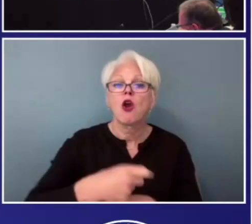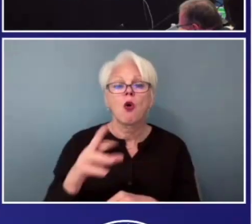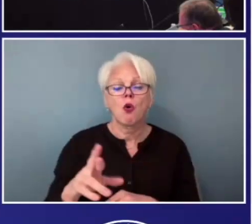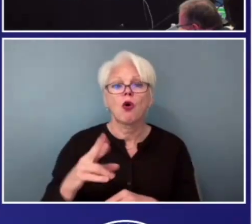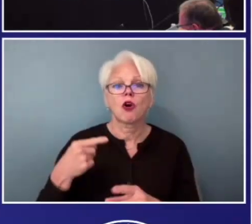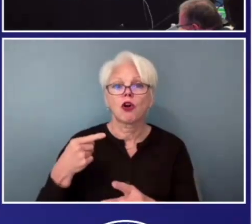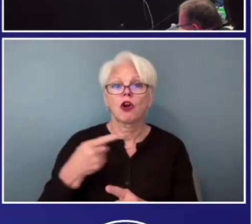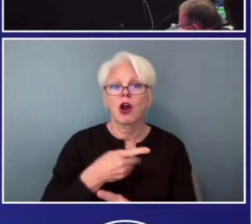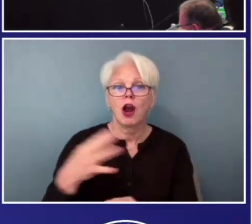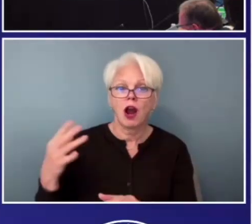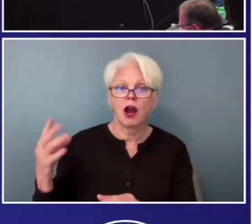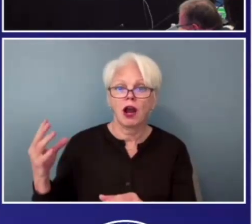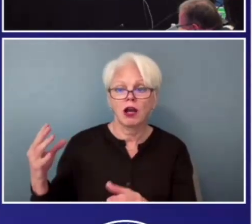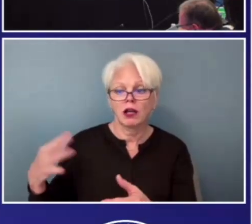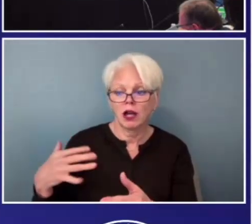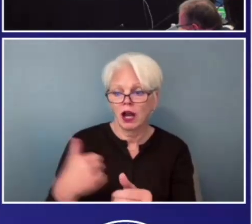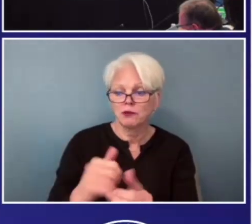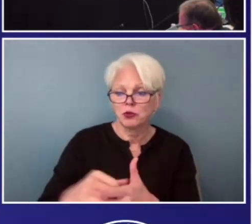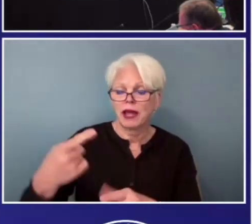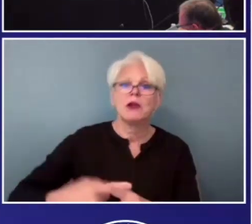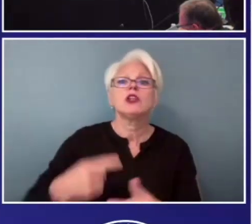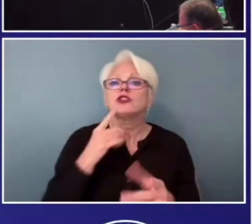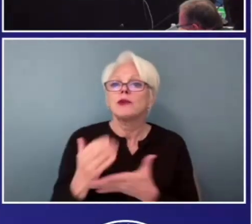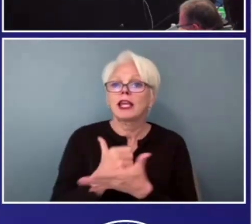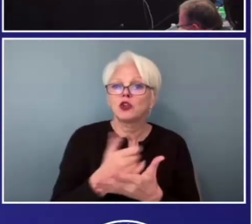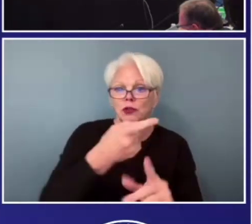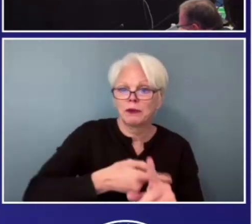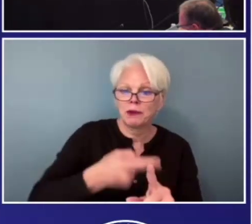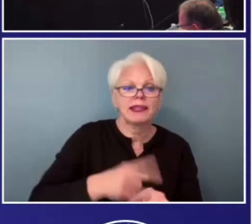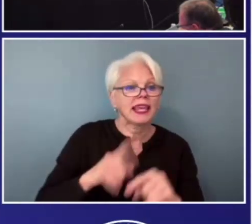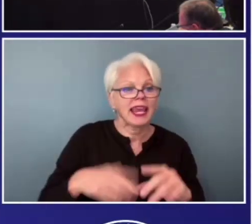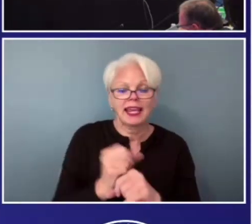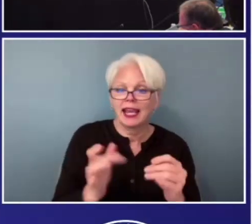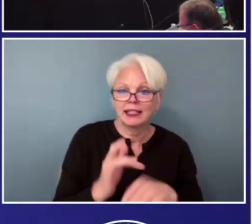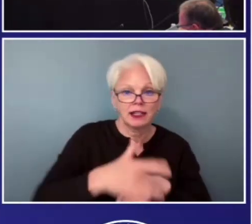So they're going to earn it monthly. They can't get it in advance, but they will earn it monthly.